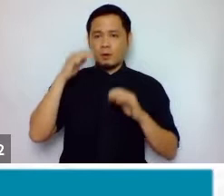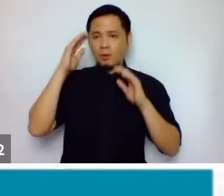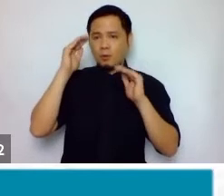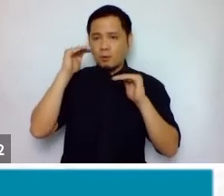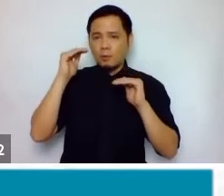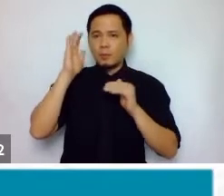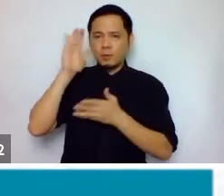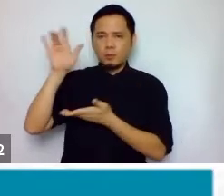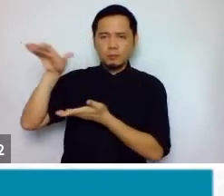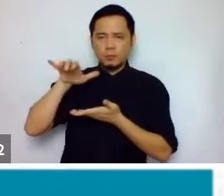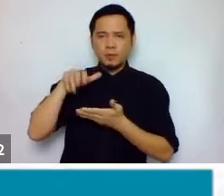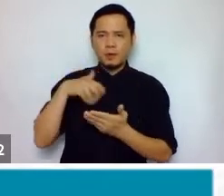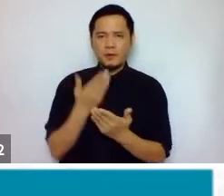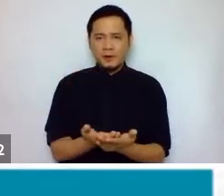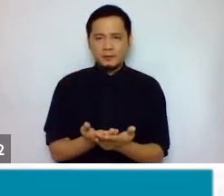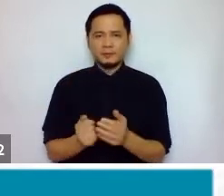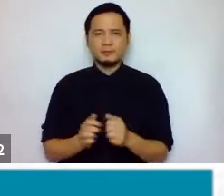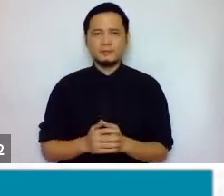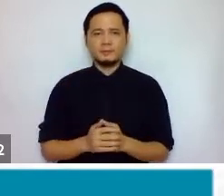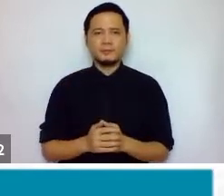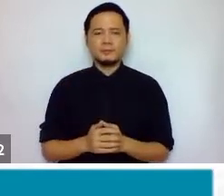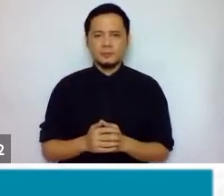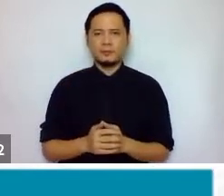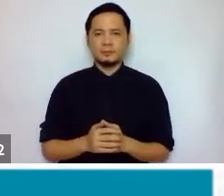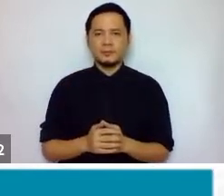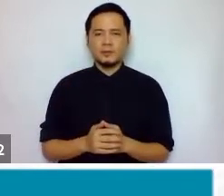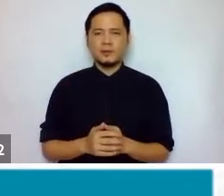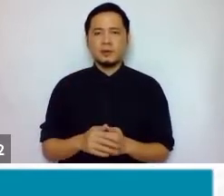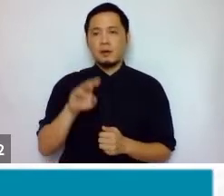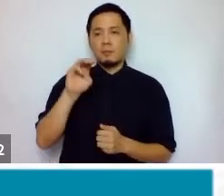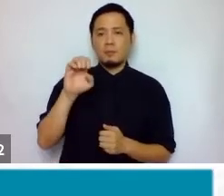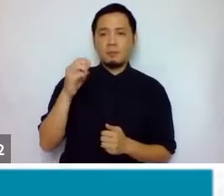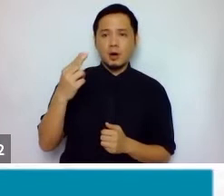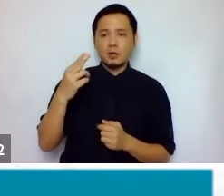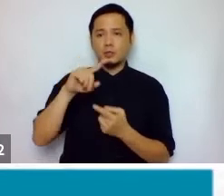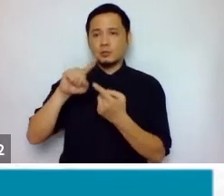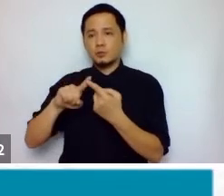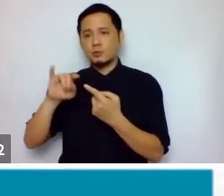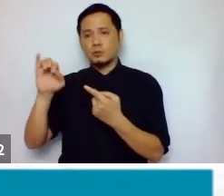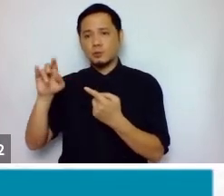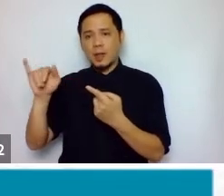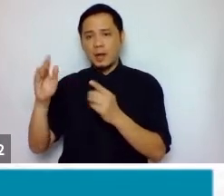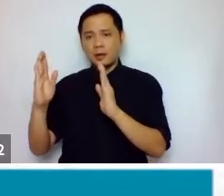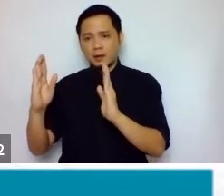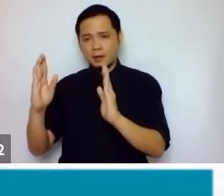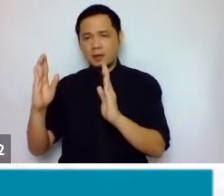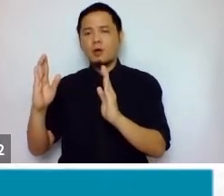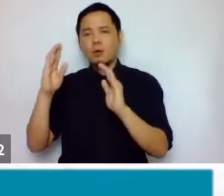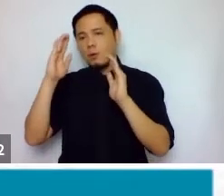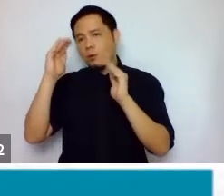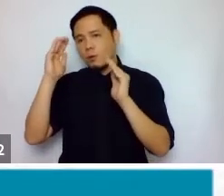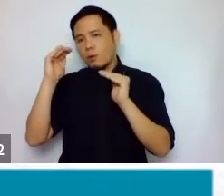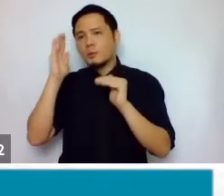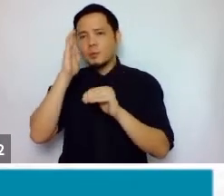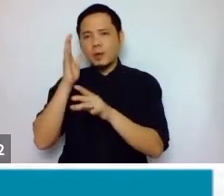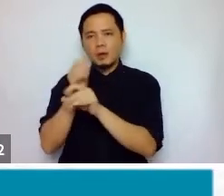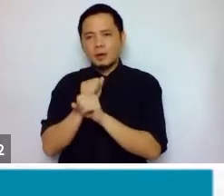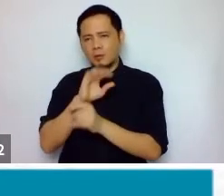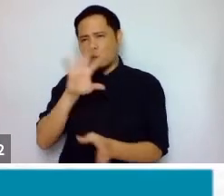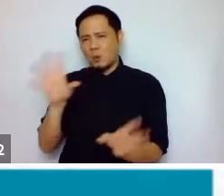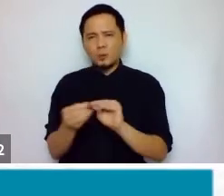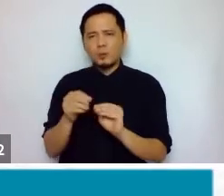So we can see in the second quarter of the year, we can have a total of 22 million doses of vaccines.